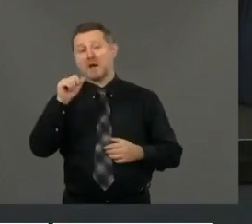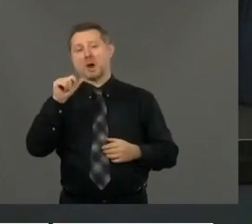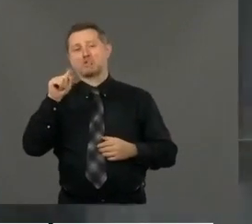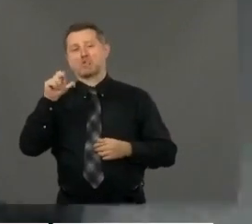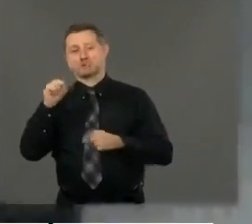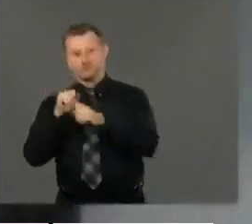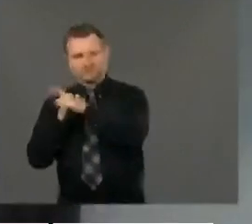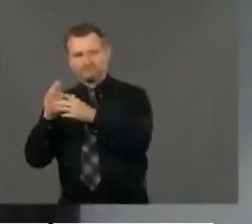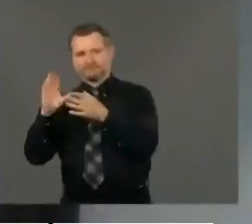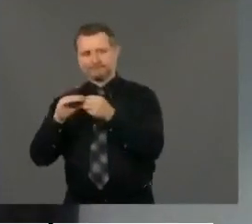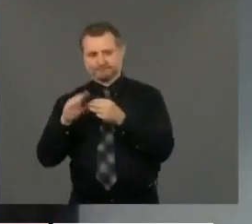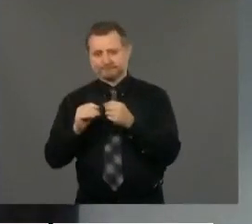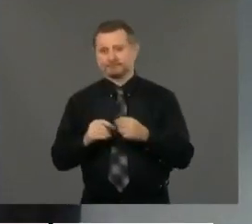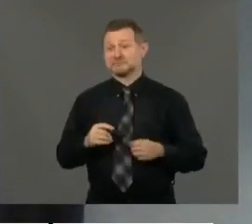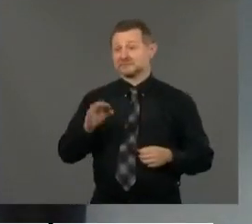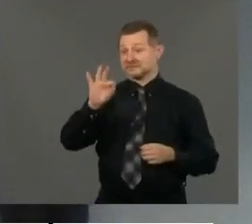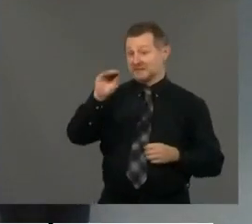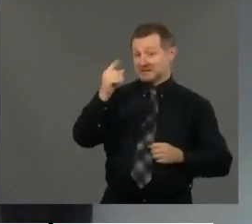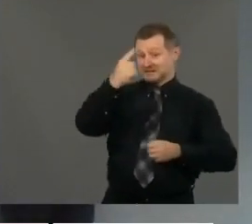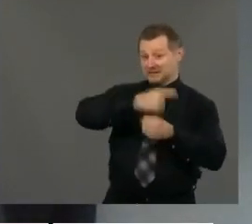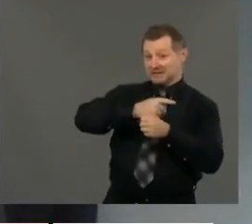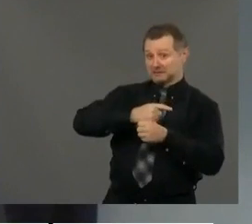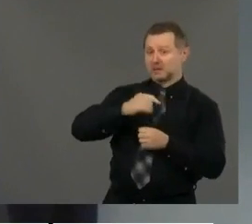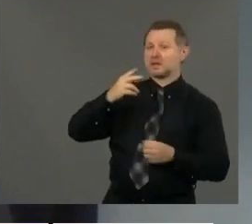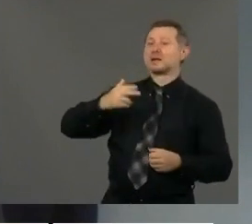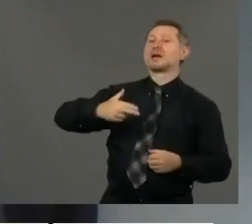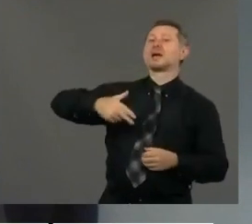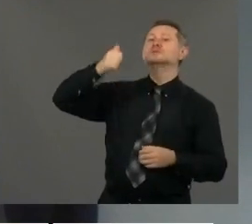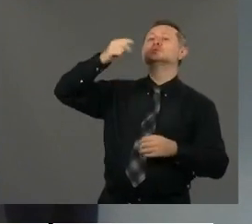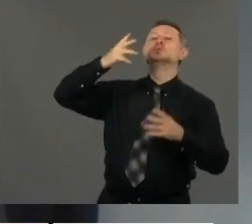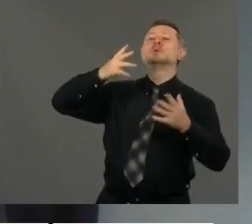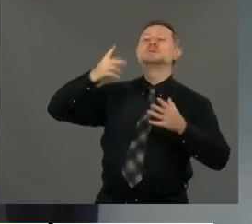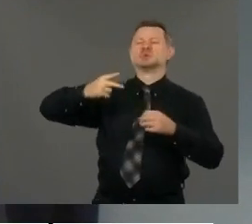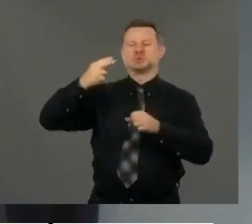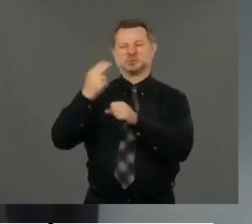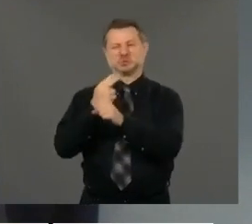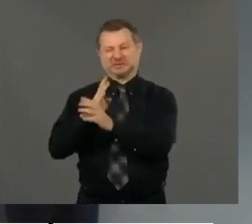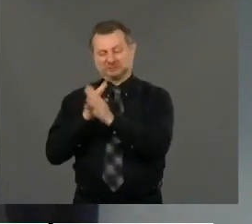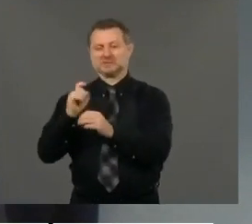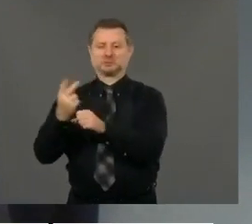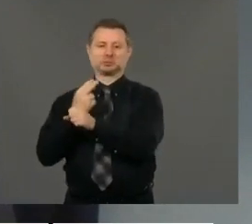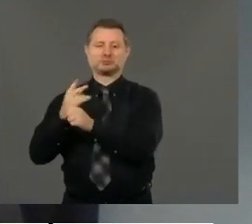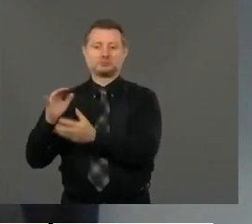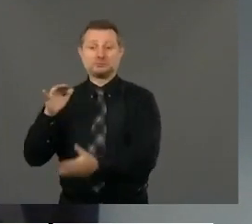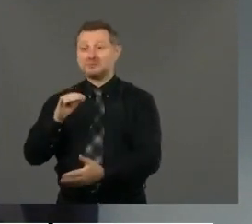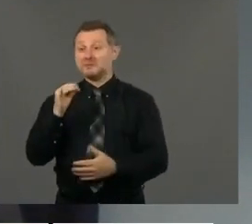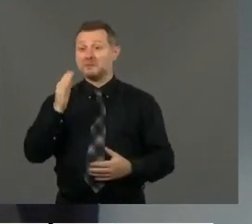THEY DID NOT HAVE THE CASH FLOW, OR SOMETHING LIKE THAT. I HAVE NOT HEARD OF ANYONE GETTING A WAIVER.